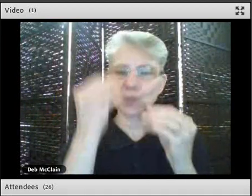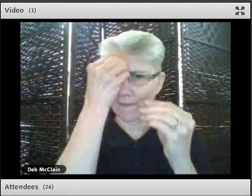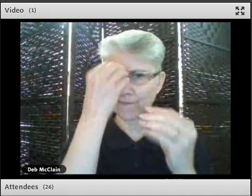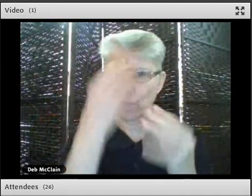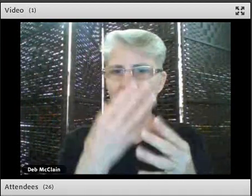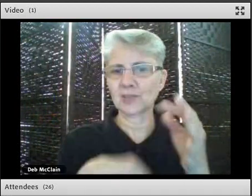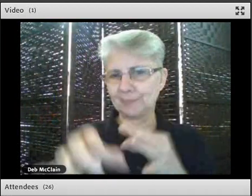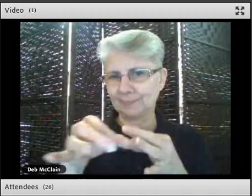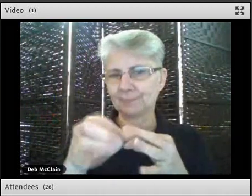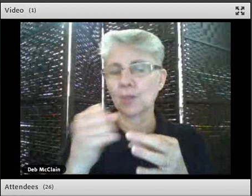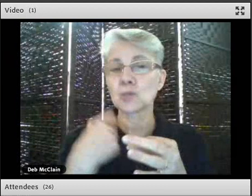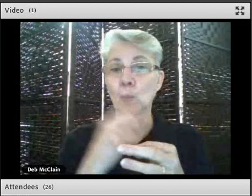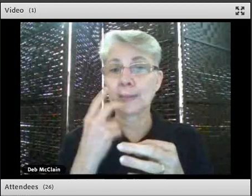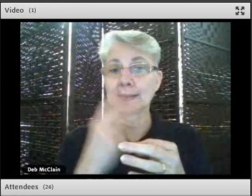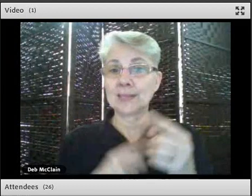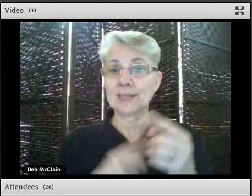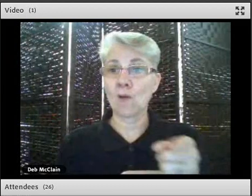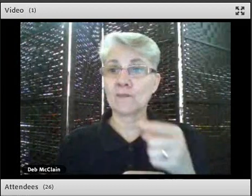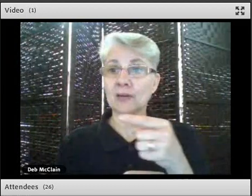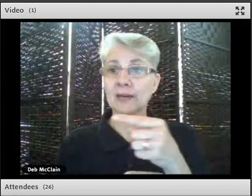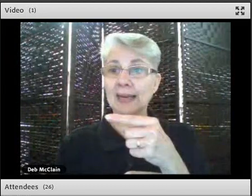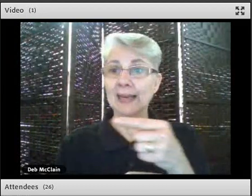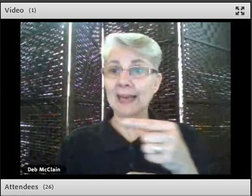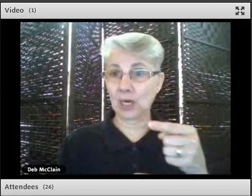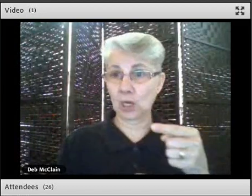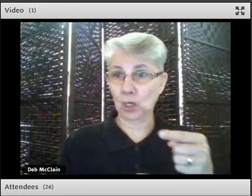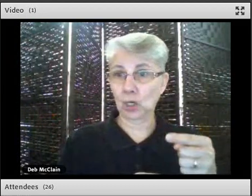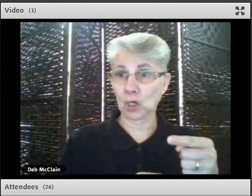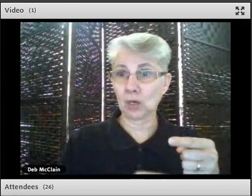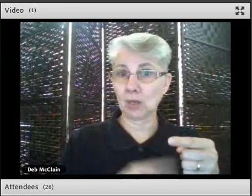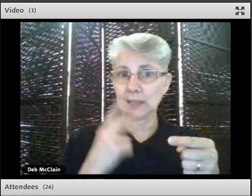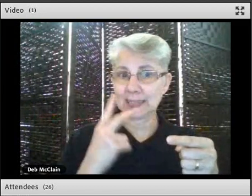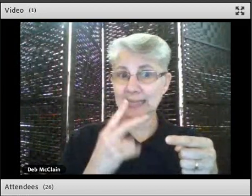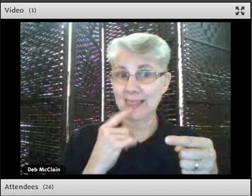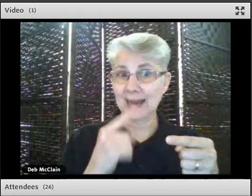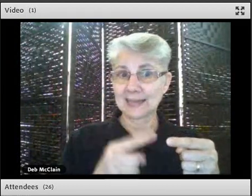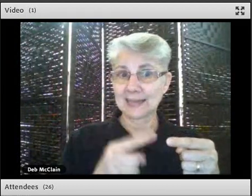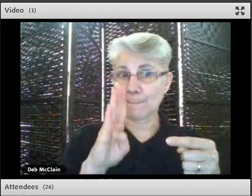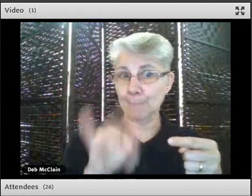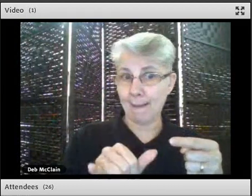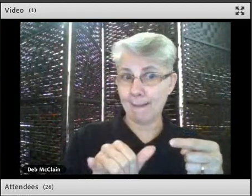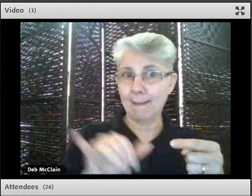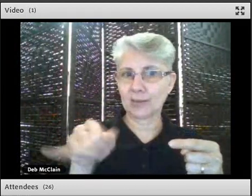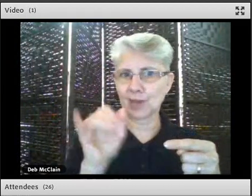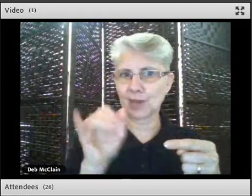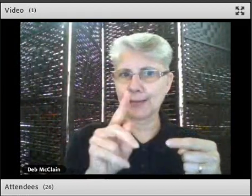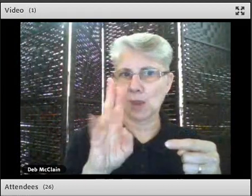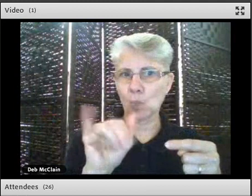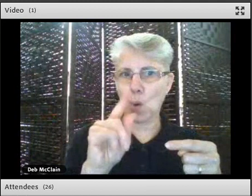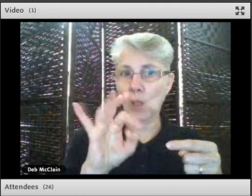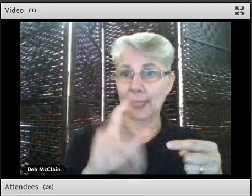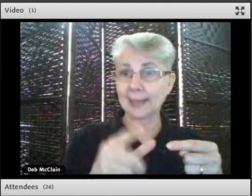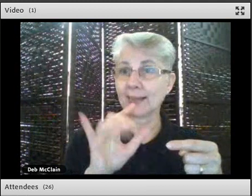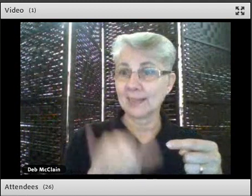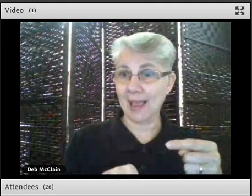So, that word "by" is something that we will need to transcribe when we start transcribing our statements of responsibility.